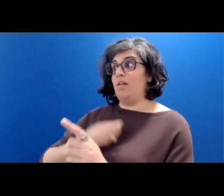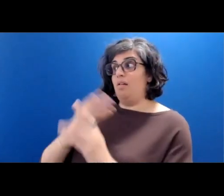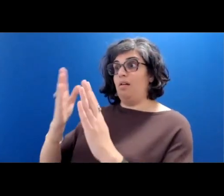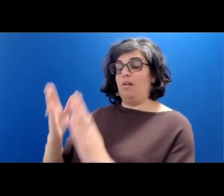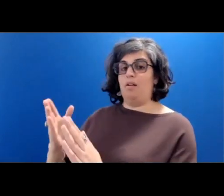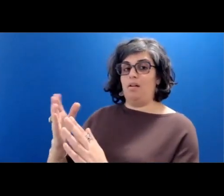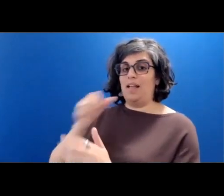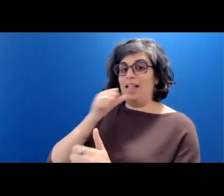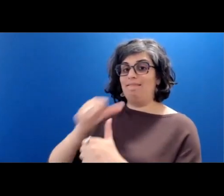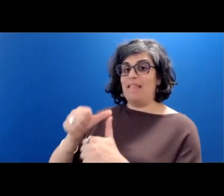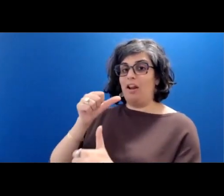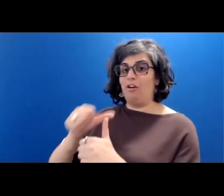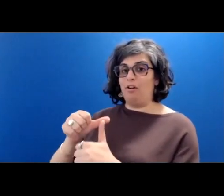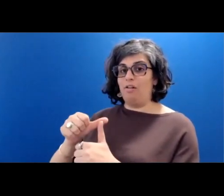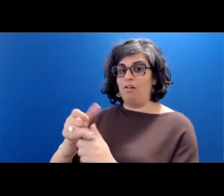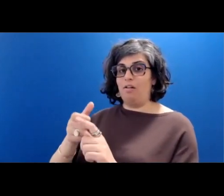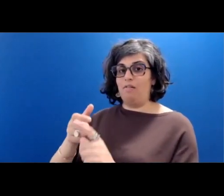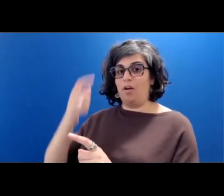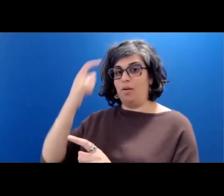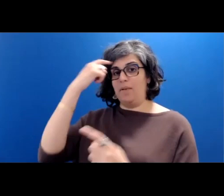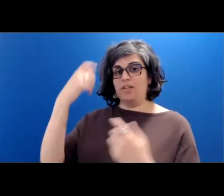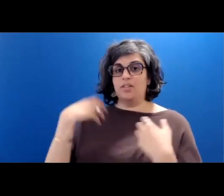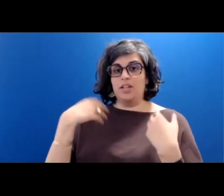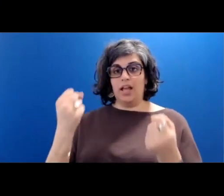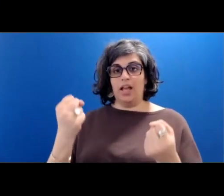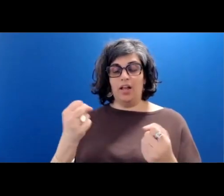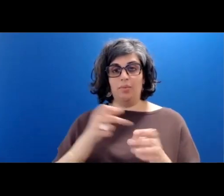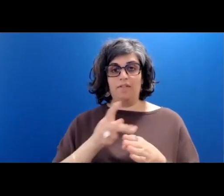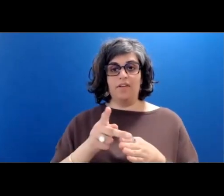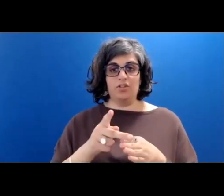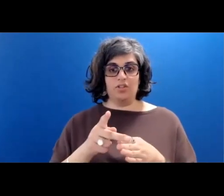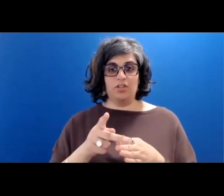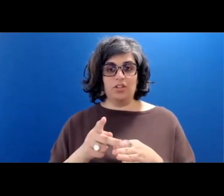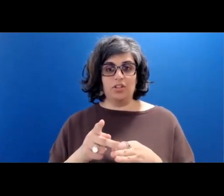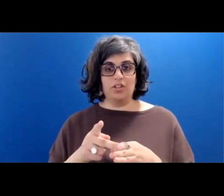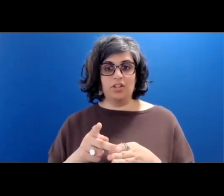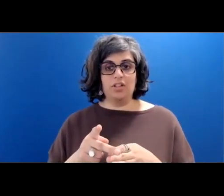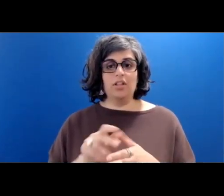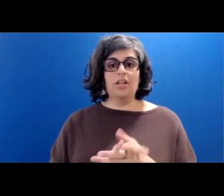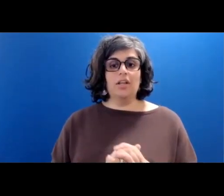So generally speaking, in the past, it's been a psychologist, a PhD, or a ScD,